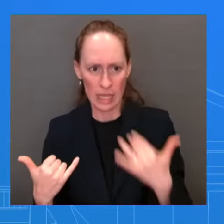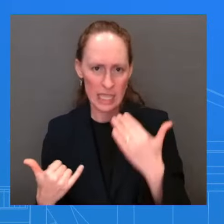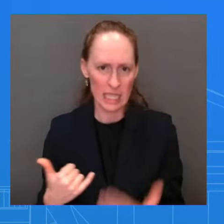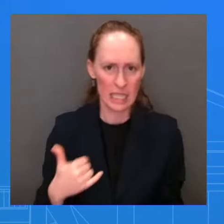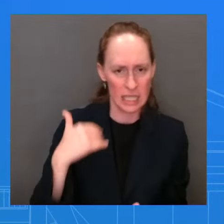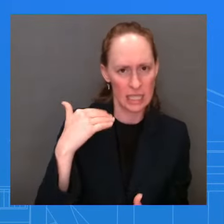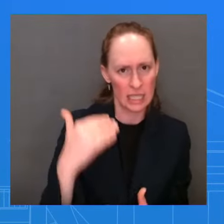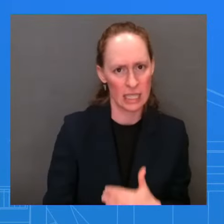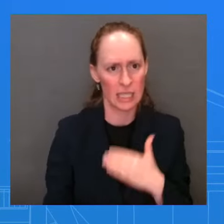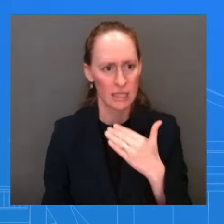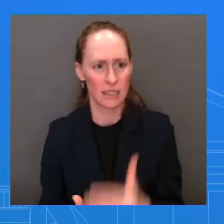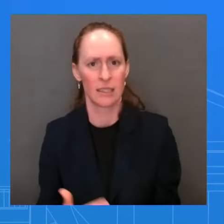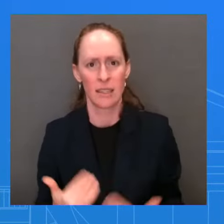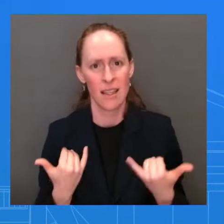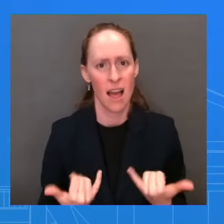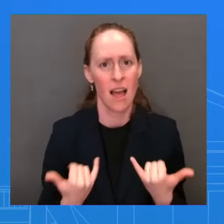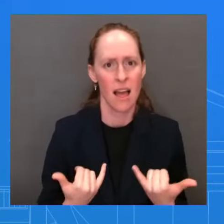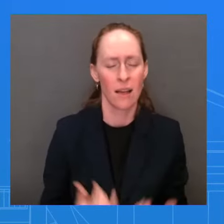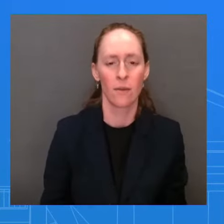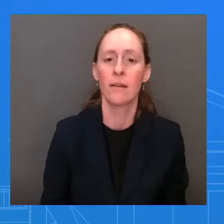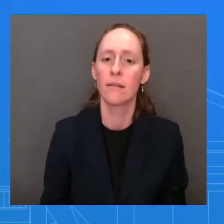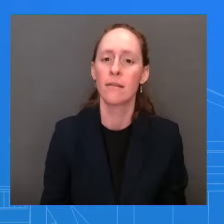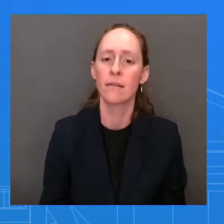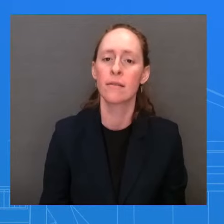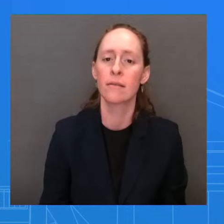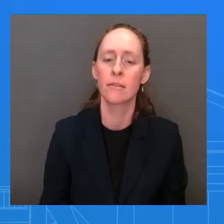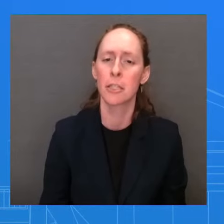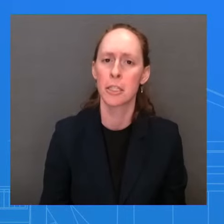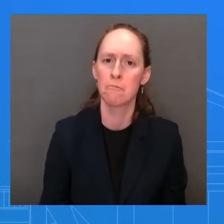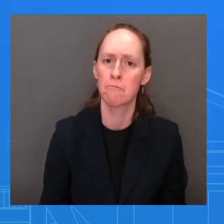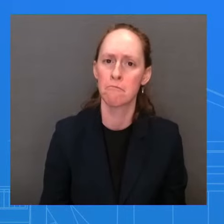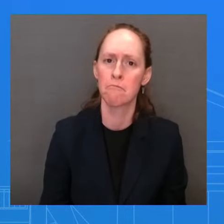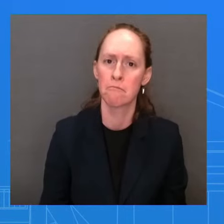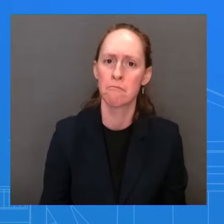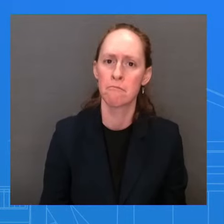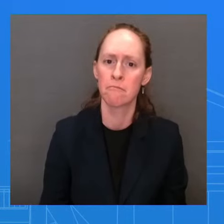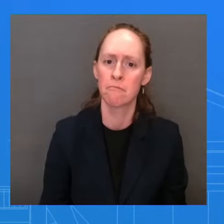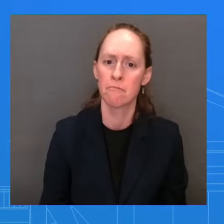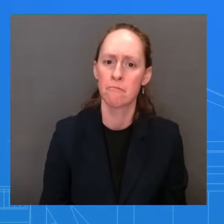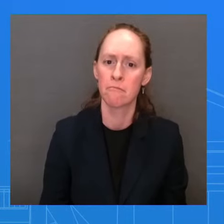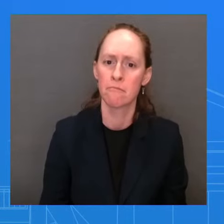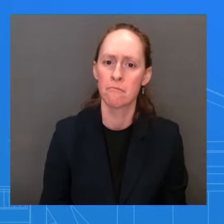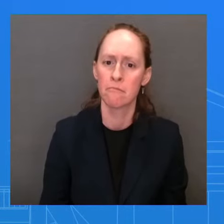that don't have anything to do with clean energy. So, we'll still faithfully implement --